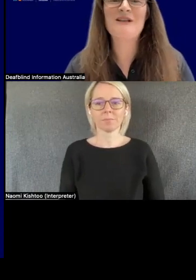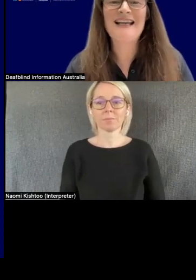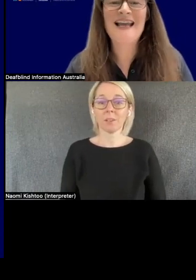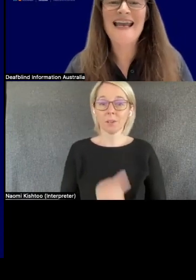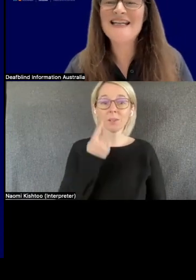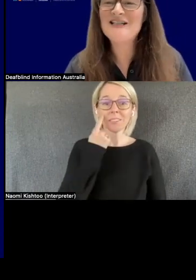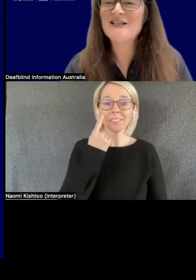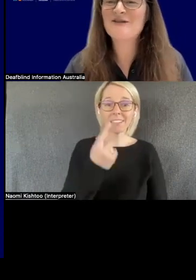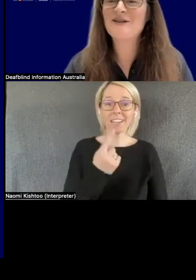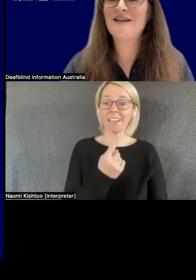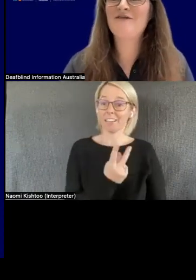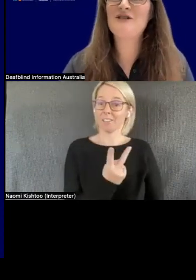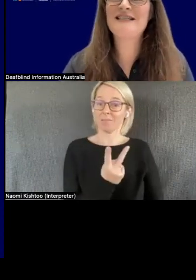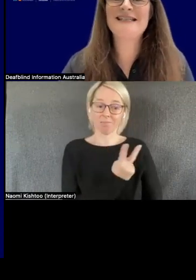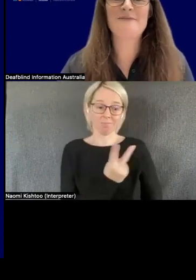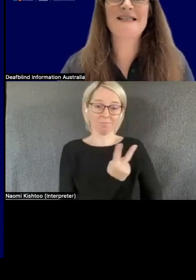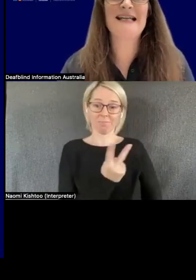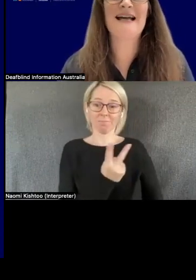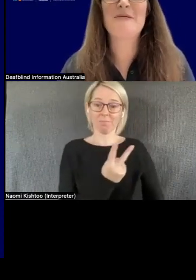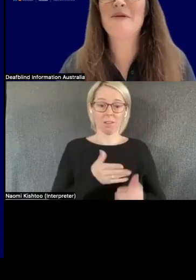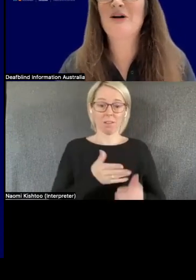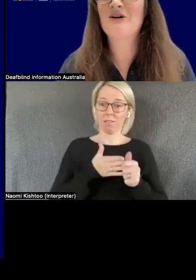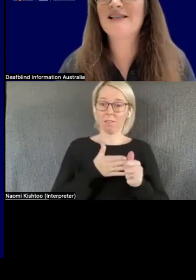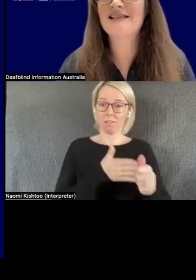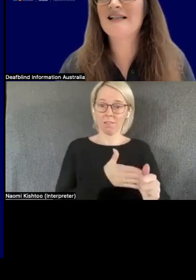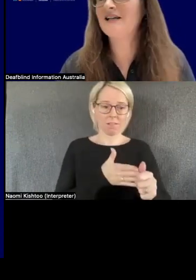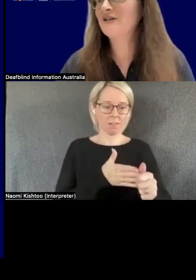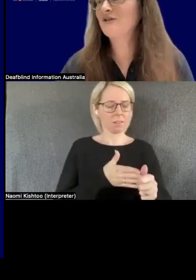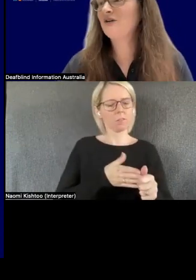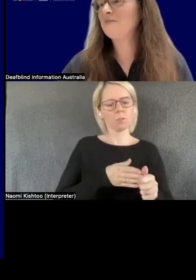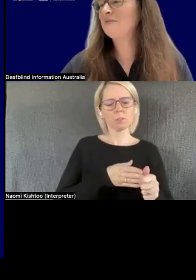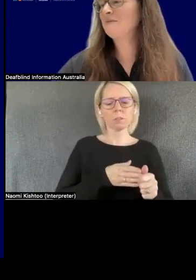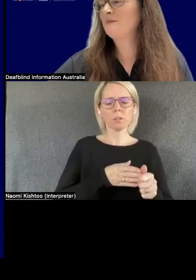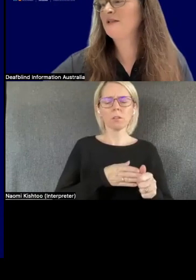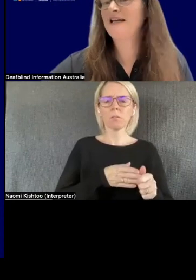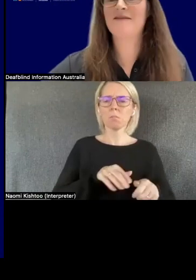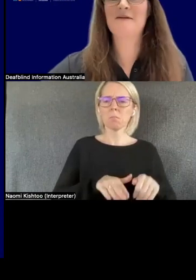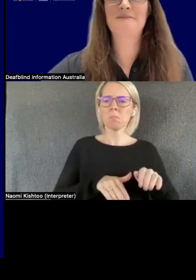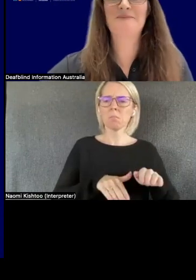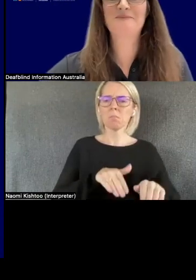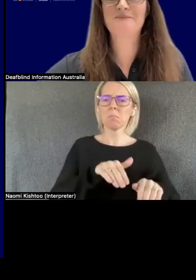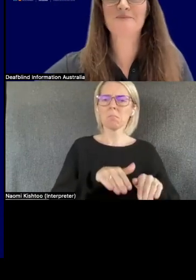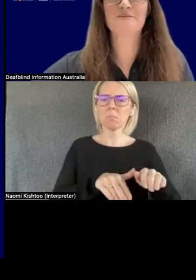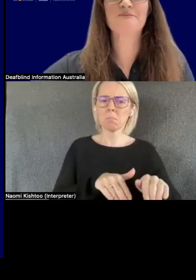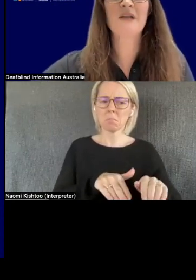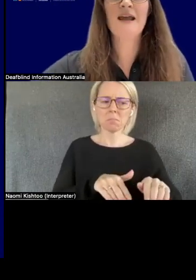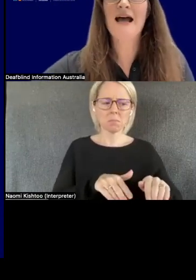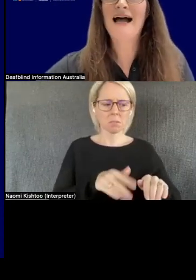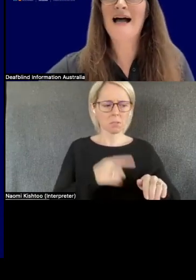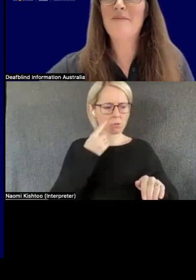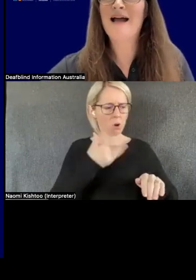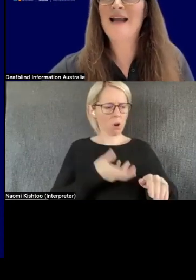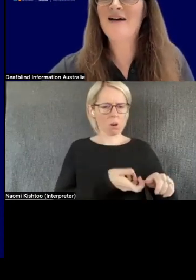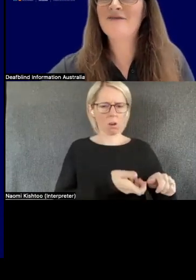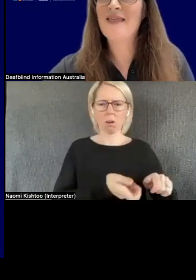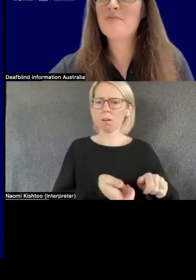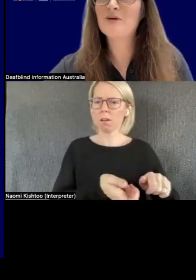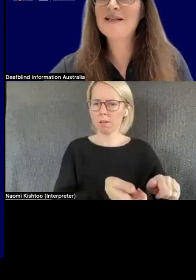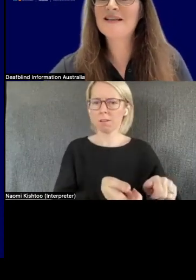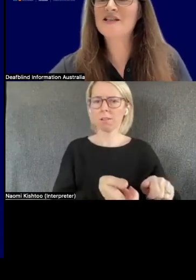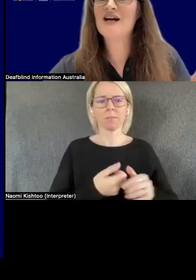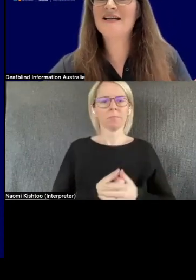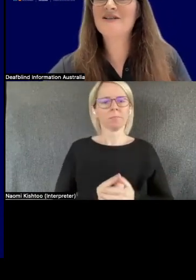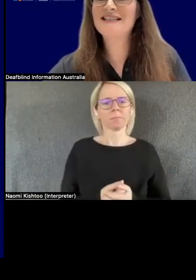with the cane just for a few steps across the classroom together. After that point the child’s